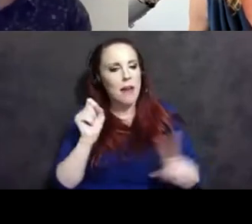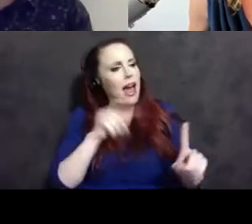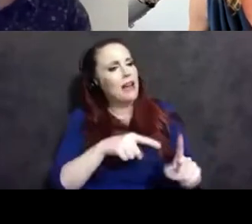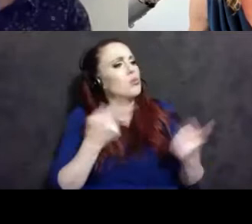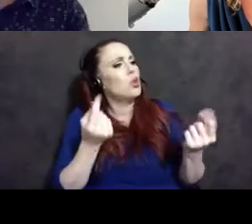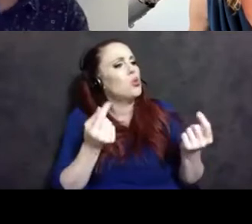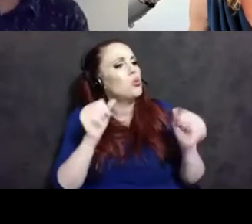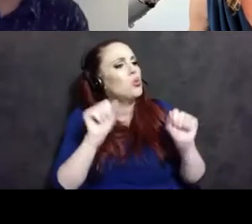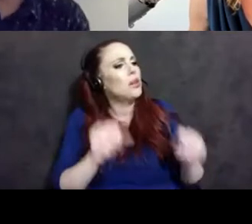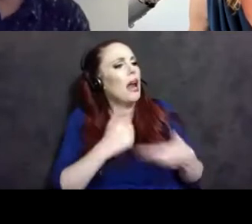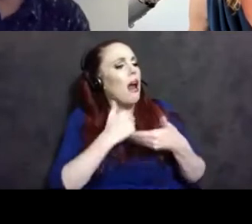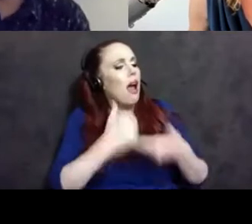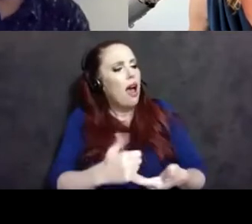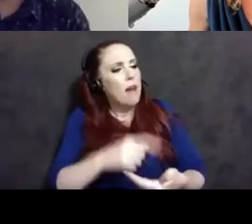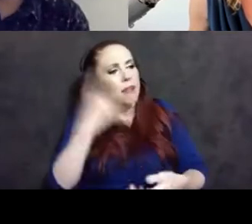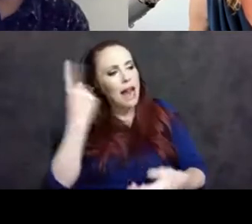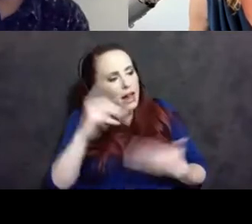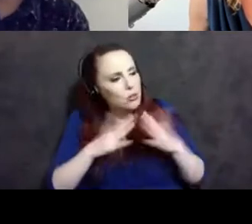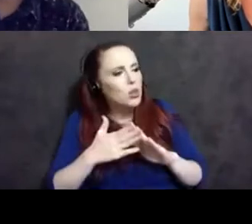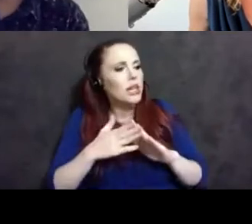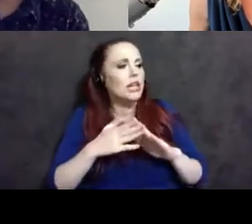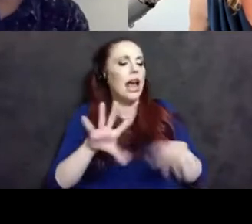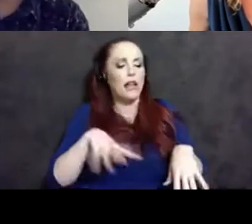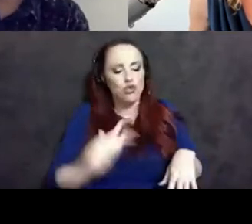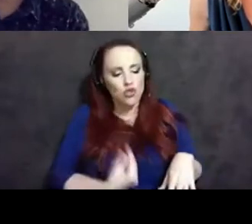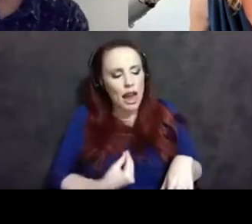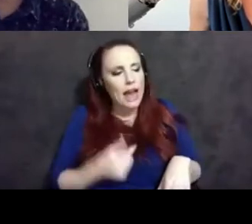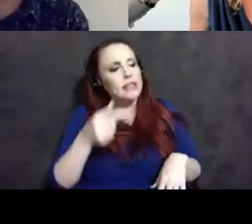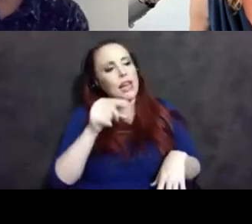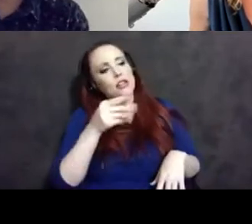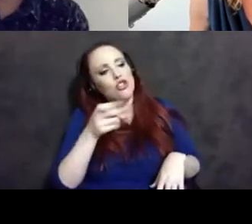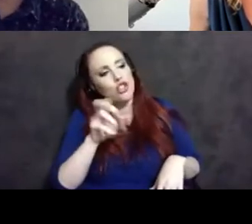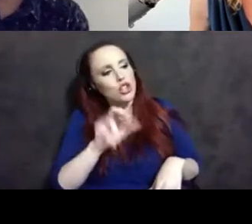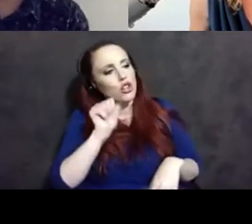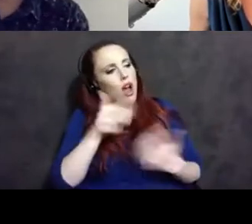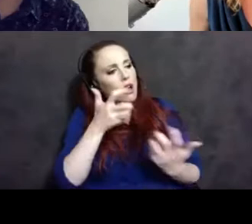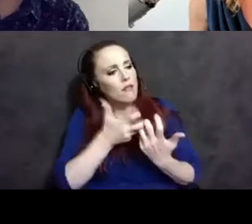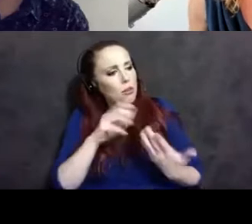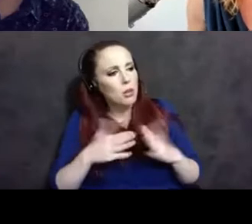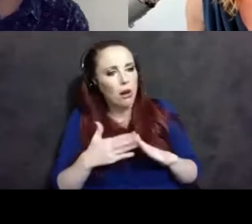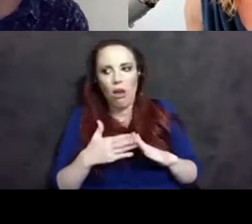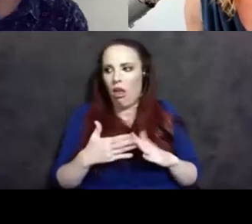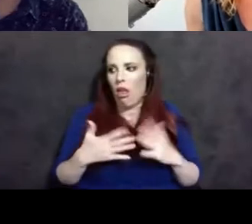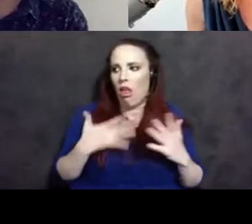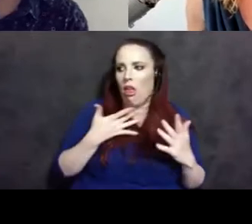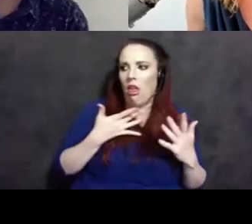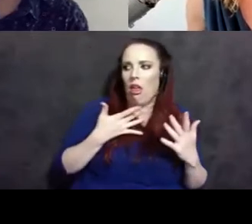What can you do to help with the transgender and gender nonconformity. I don't know.